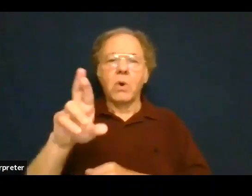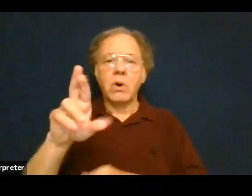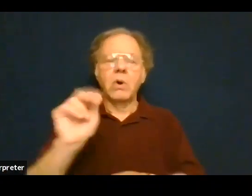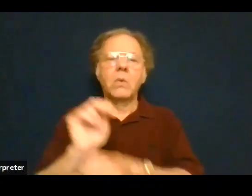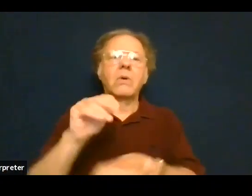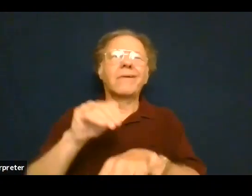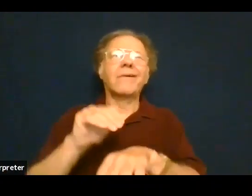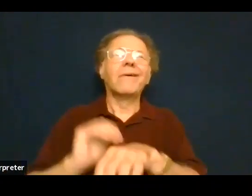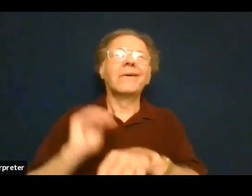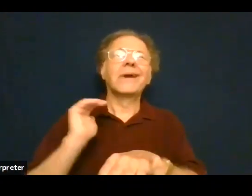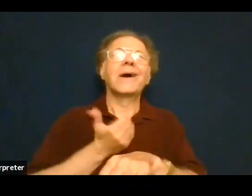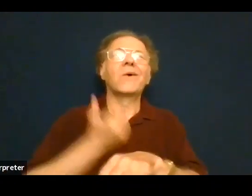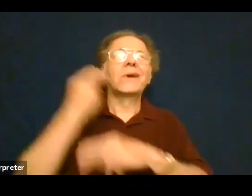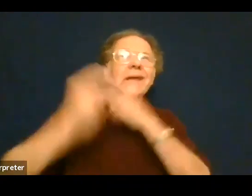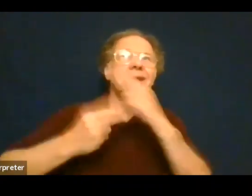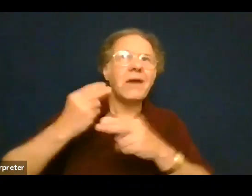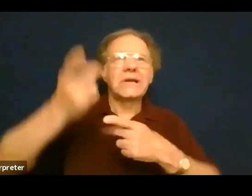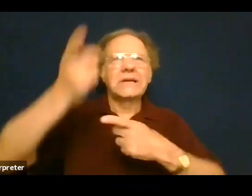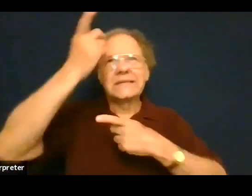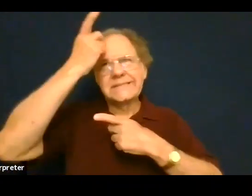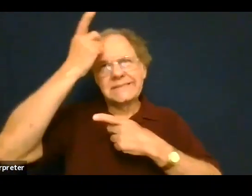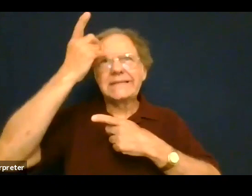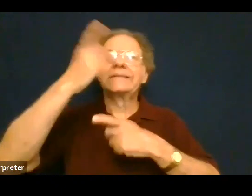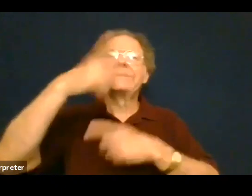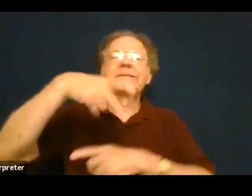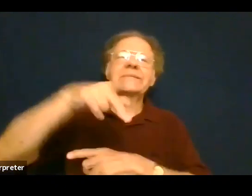disease platform, that is, RNA therapies